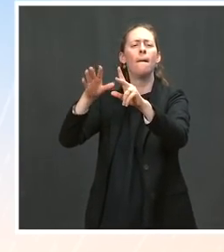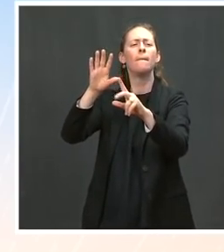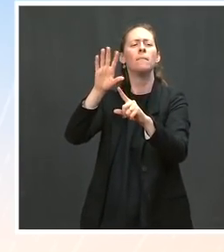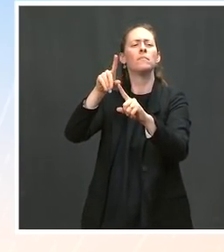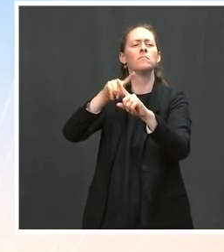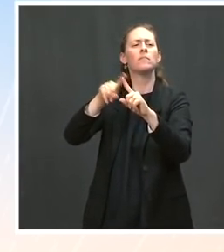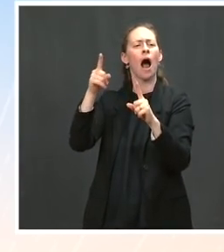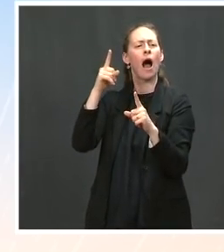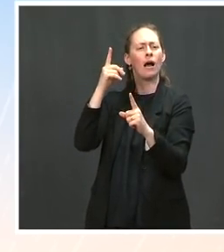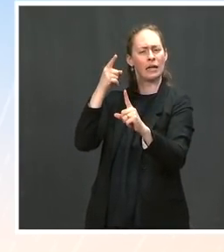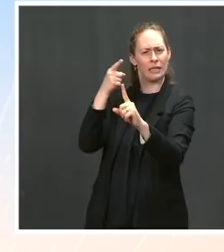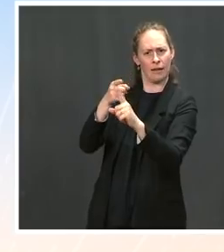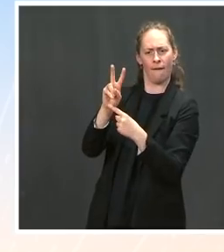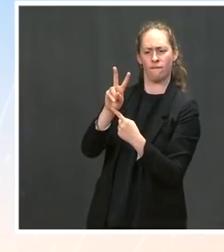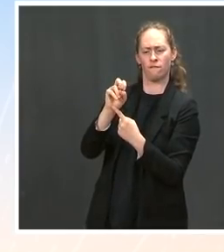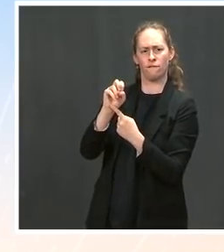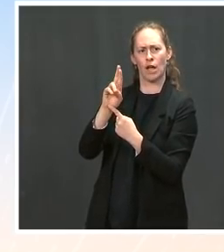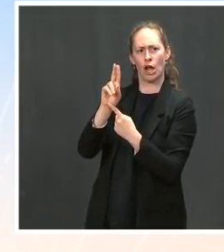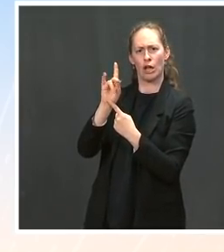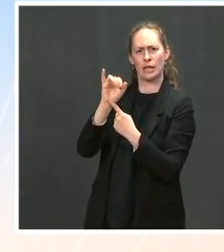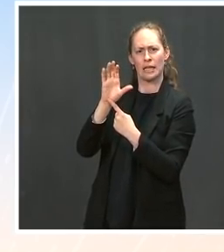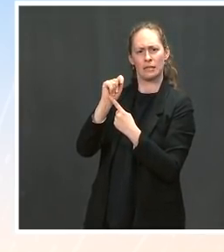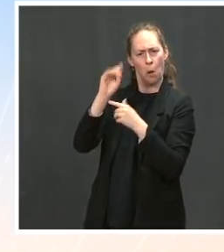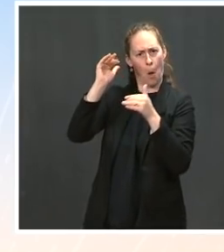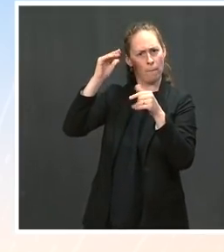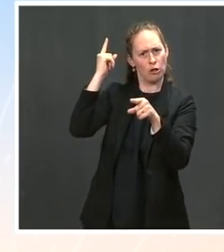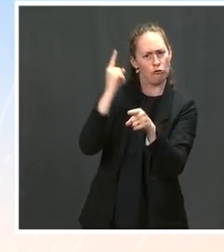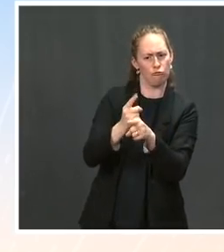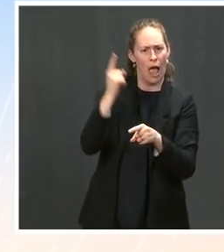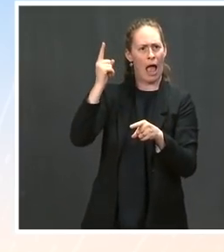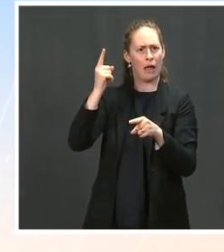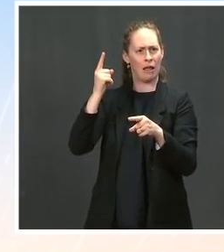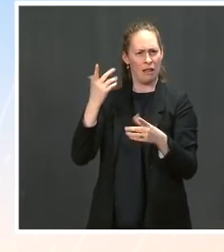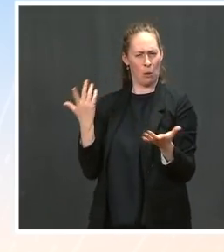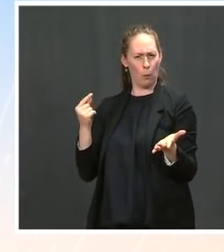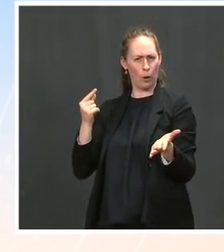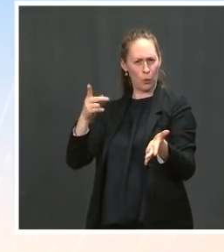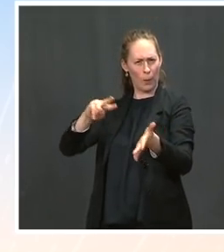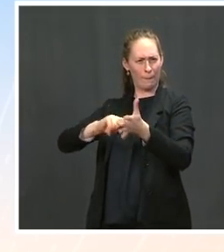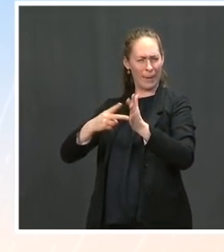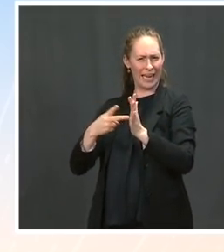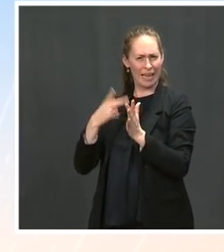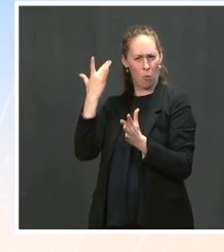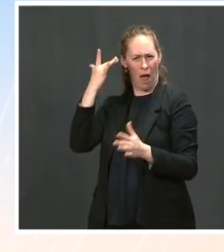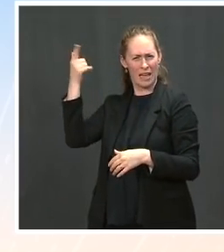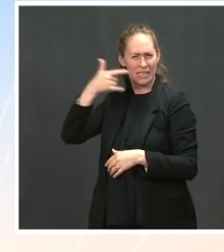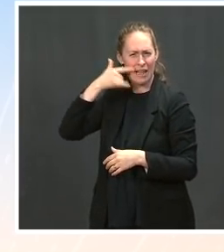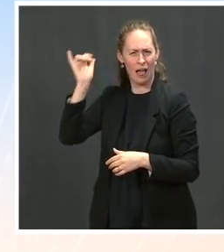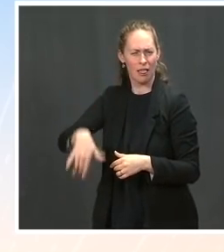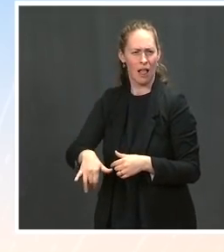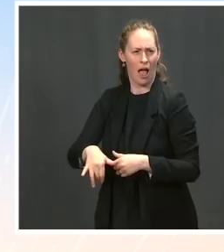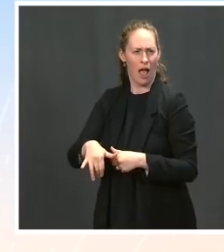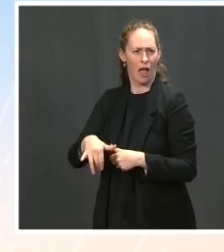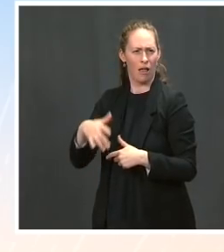Why is it ever appropriate to have any type of characterization before the jury has a say, especially for the President of the United States?